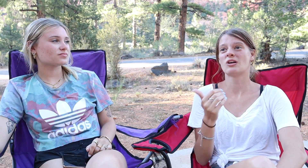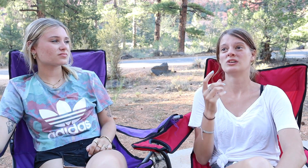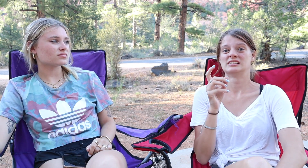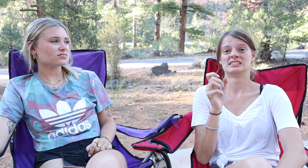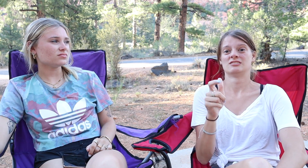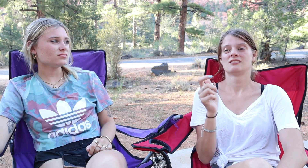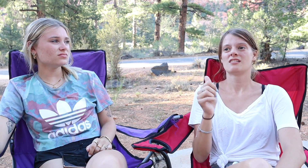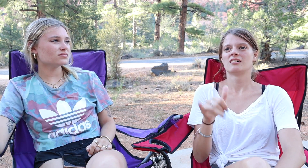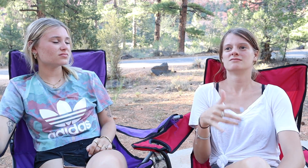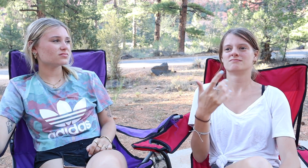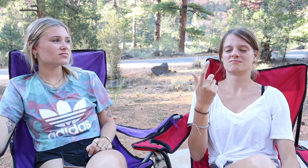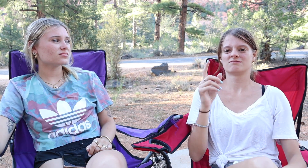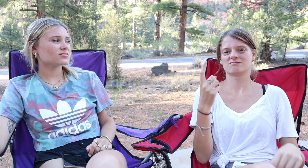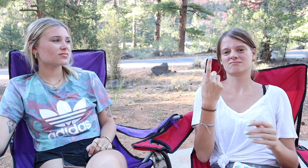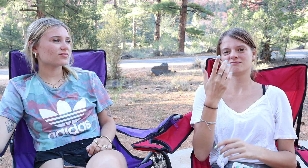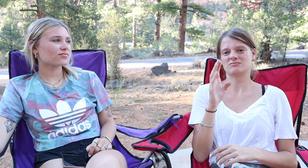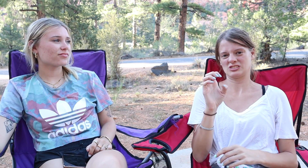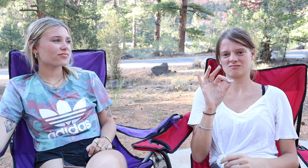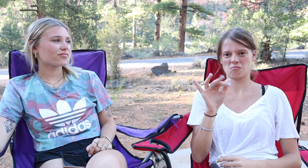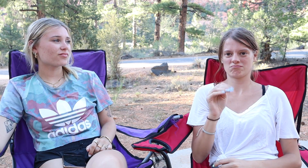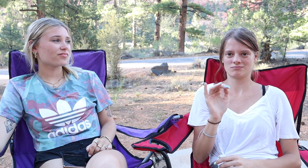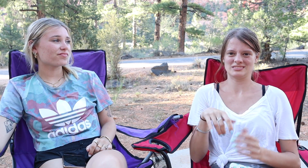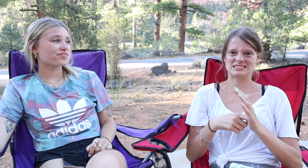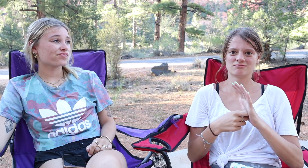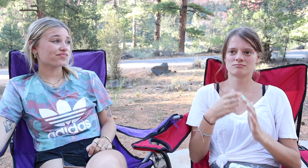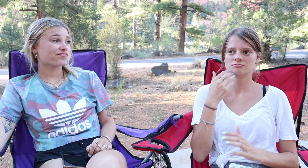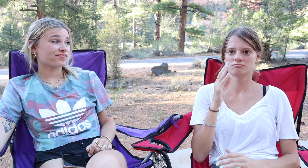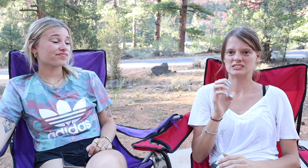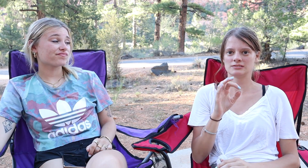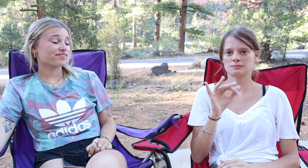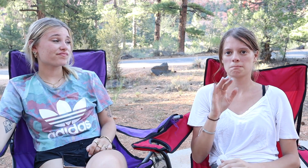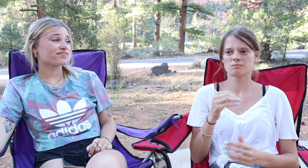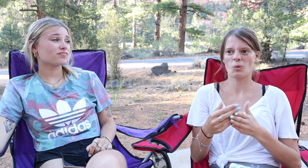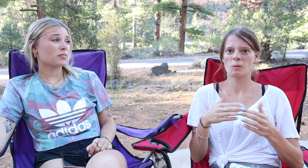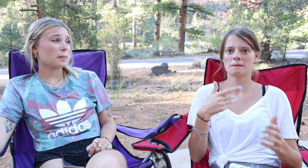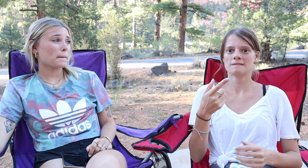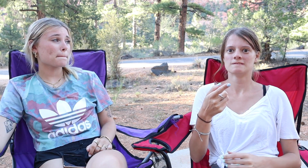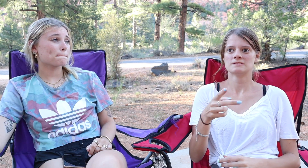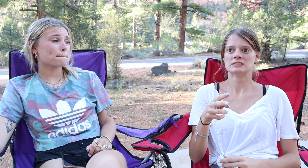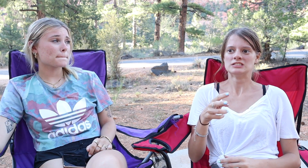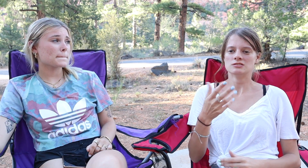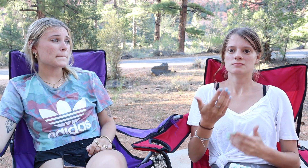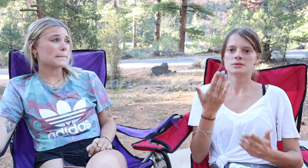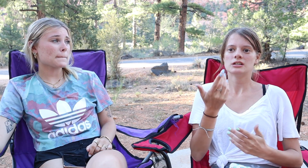K: how did I deal with that just be firm that is the key you have to be firm no matter what is the situation about